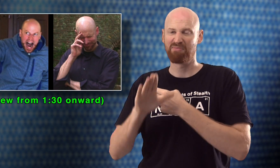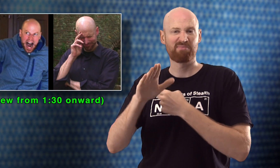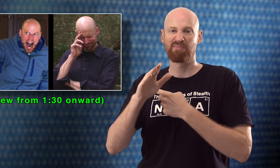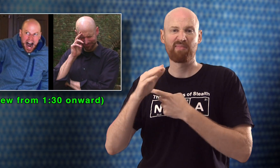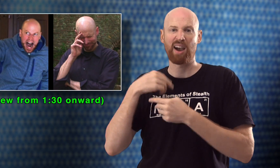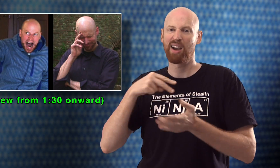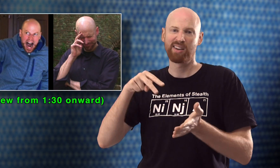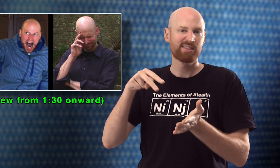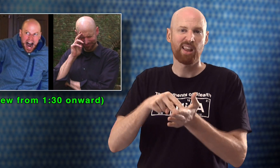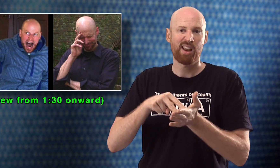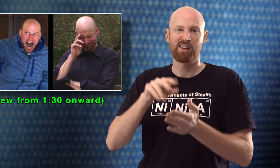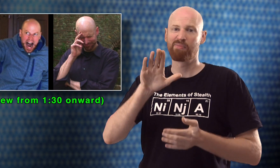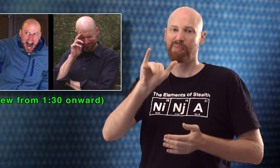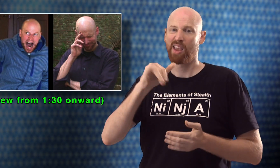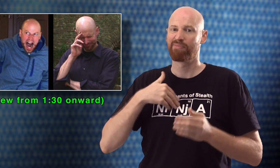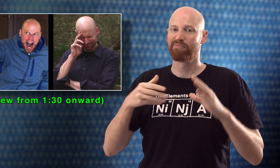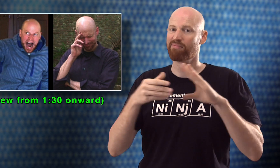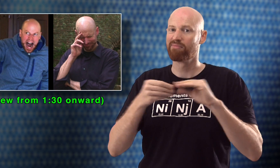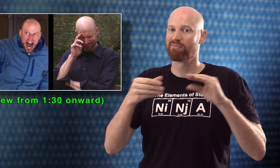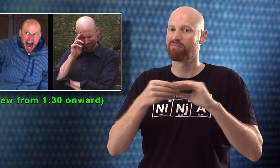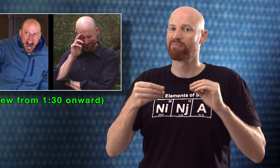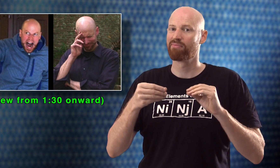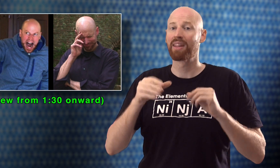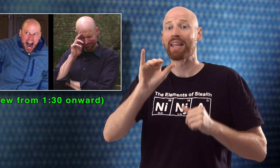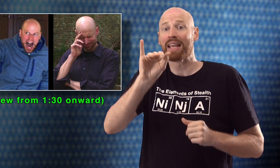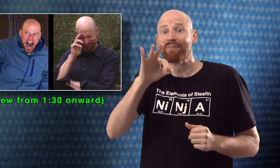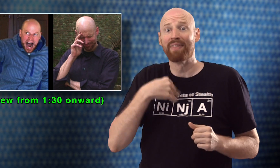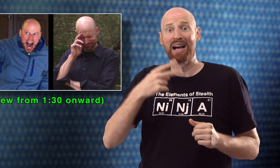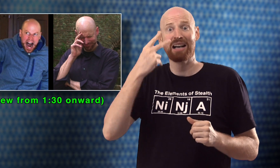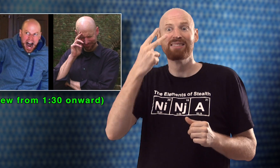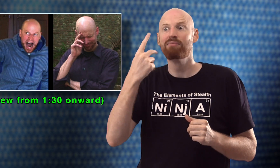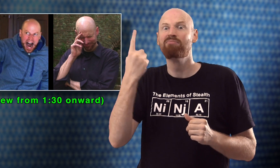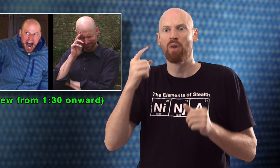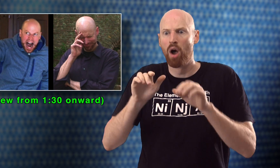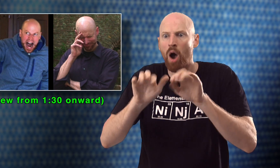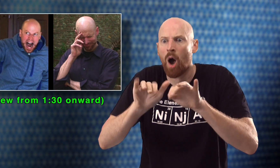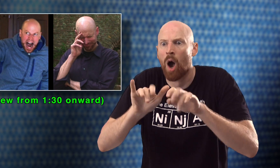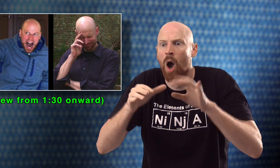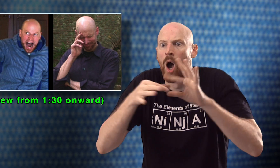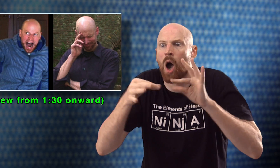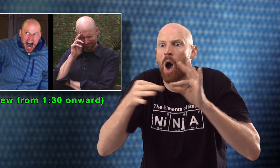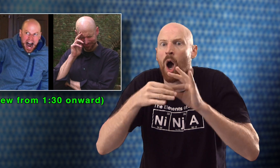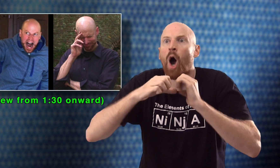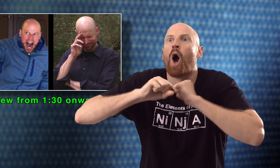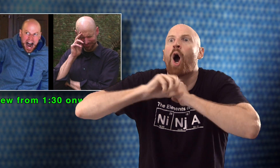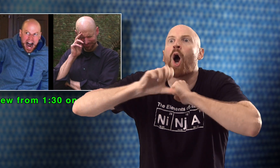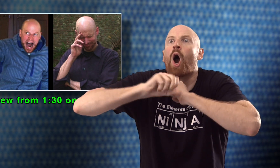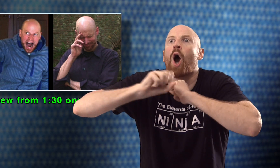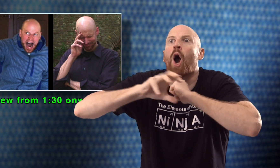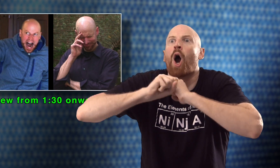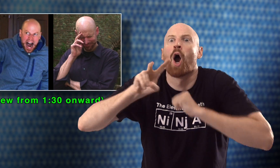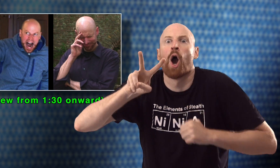here - and I stand by what I said in that vlog. If I see something in the comments that looks like an